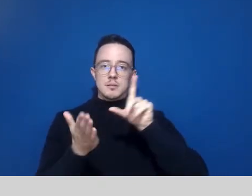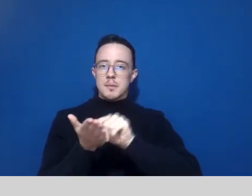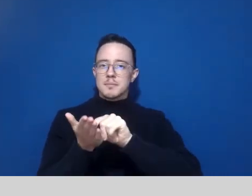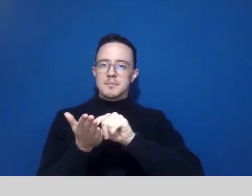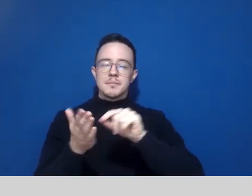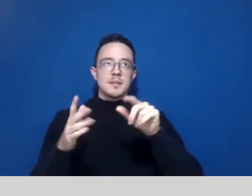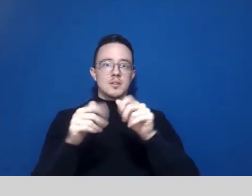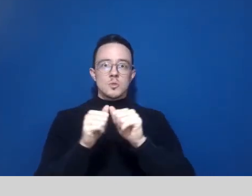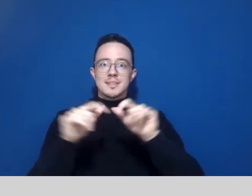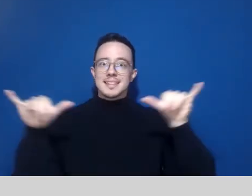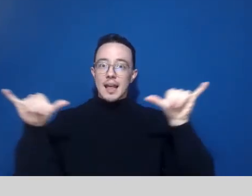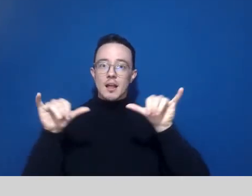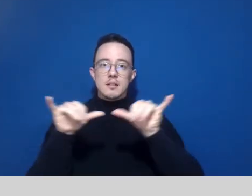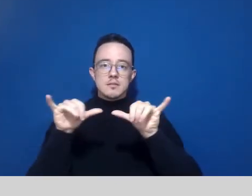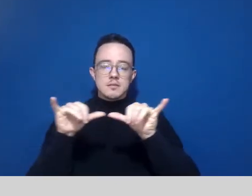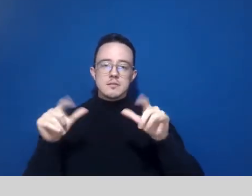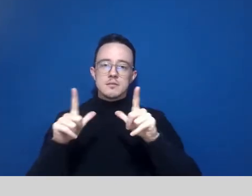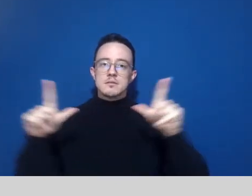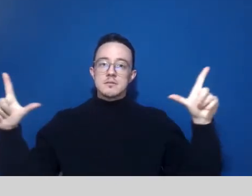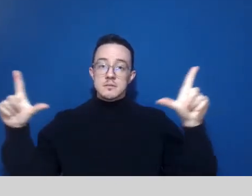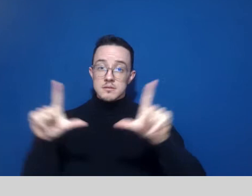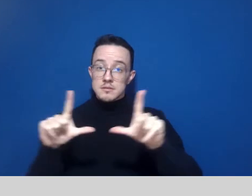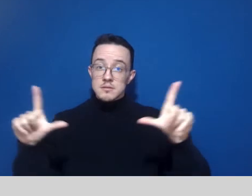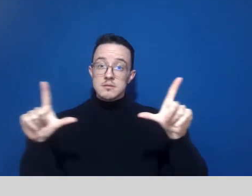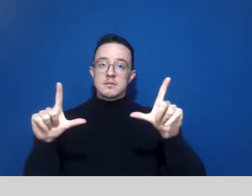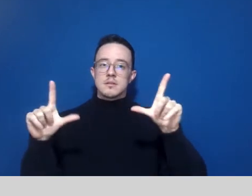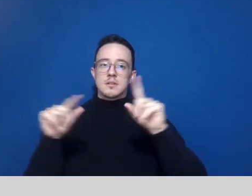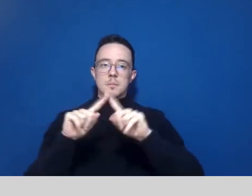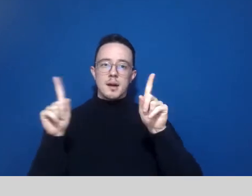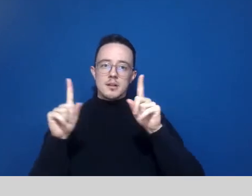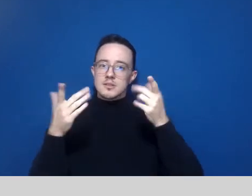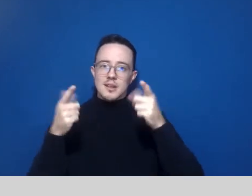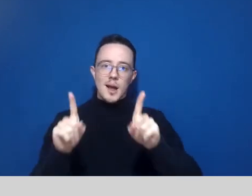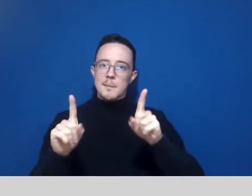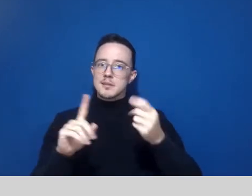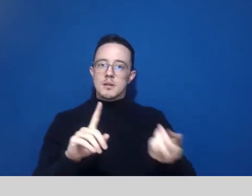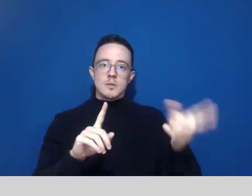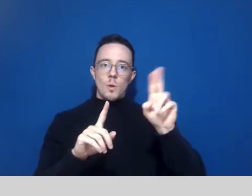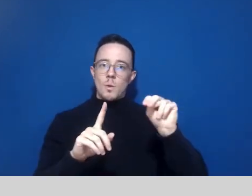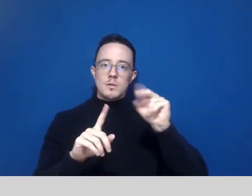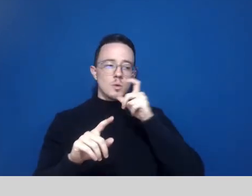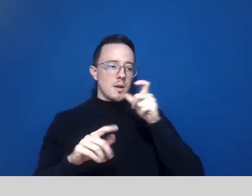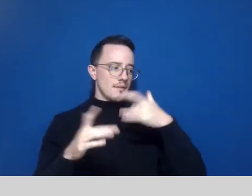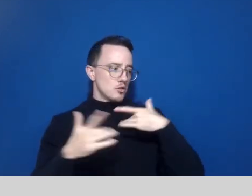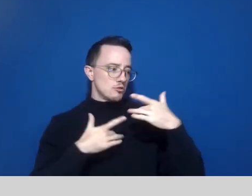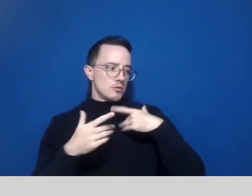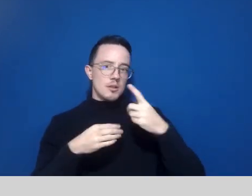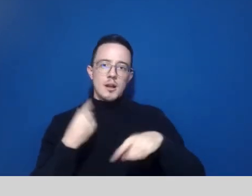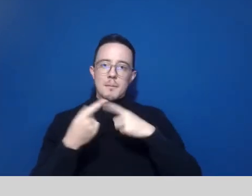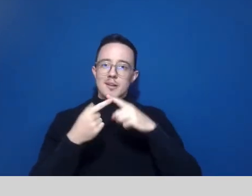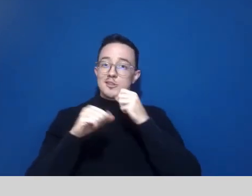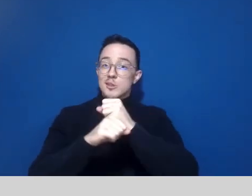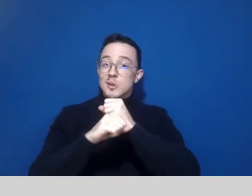where it scales magically by starting up new instances. You don't have to worry about security holes